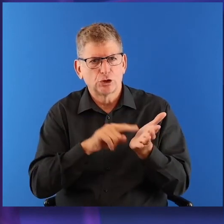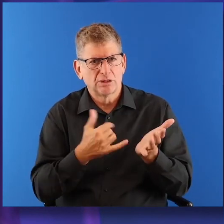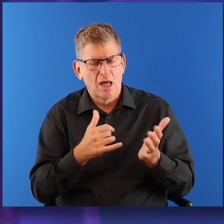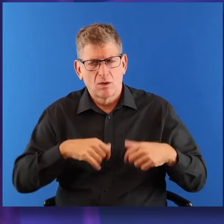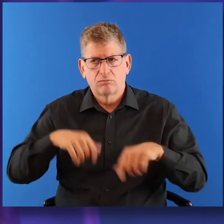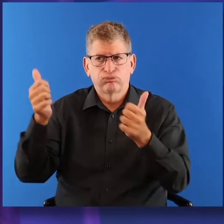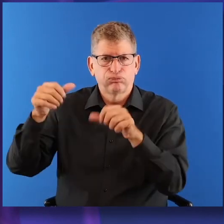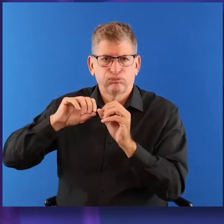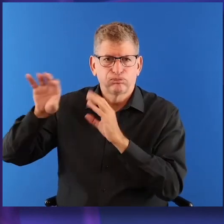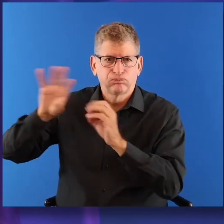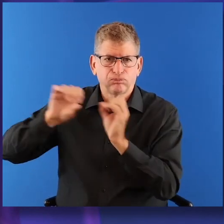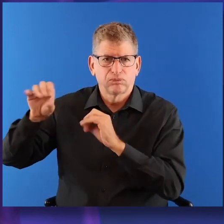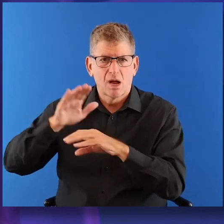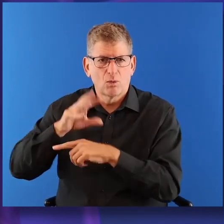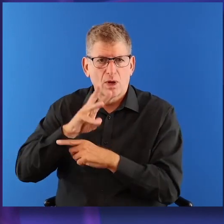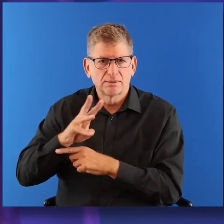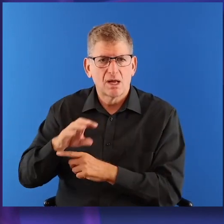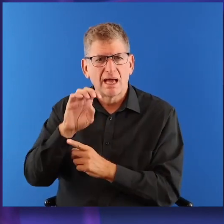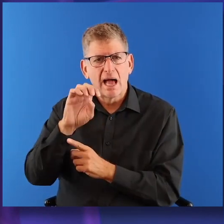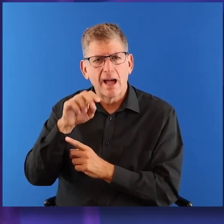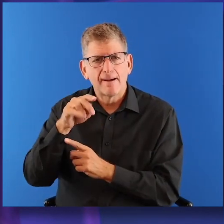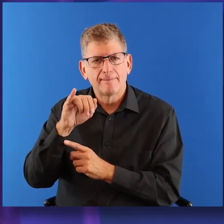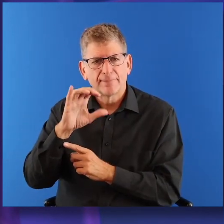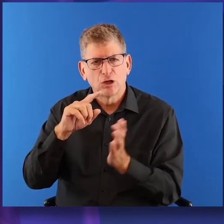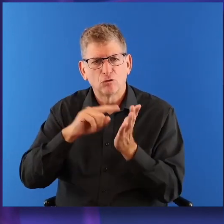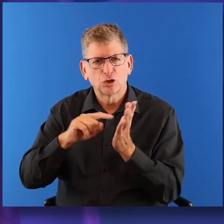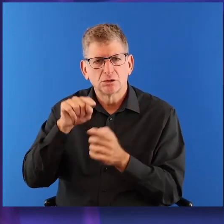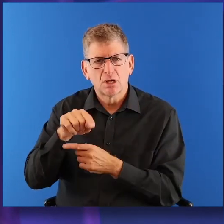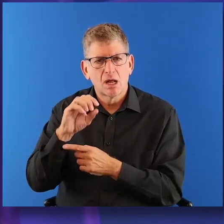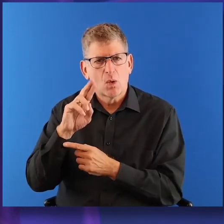medical research being posted on the website epicresearch.org,